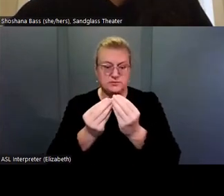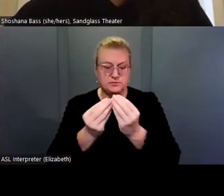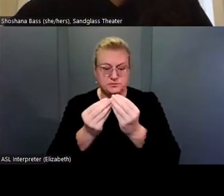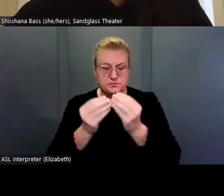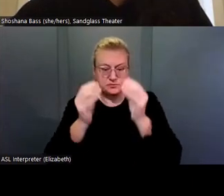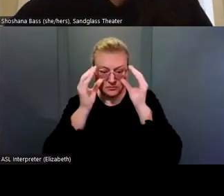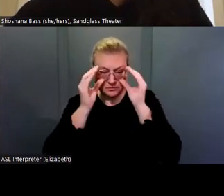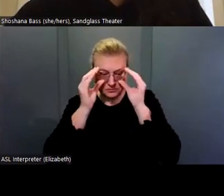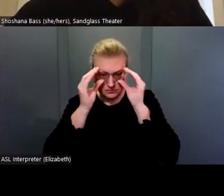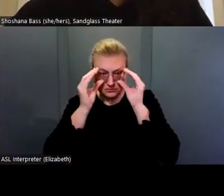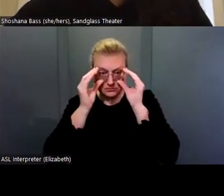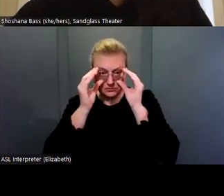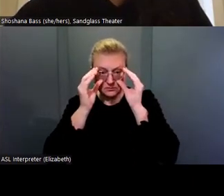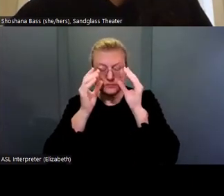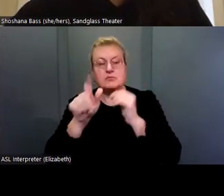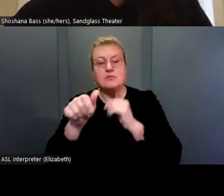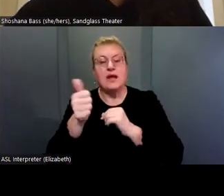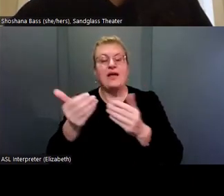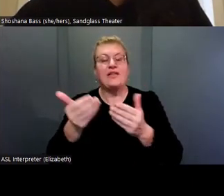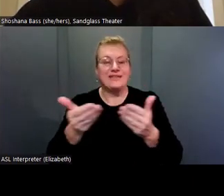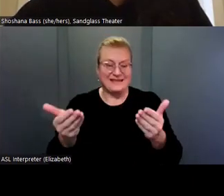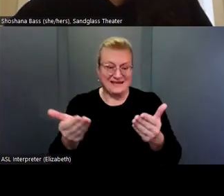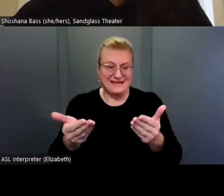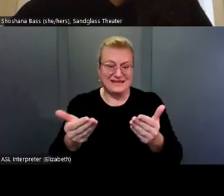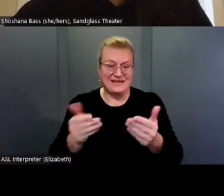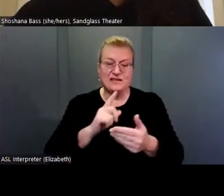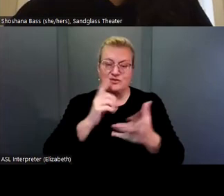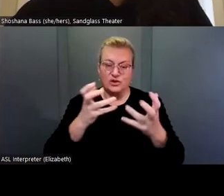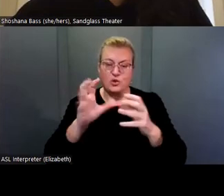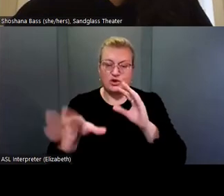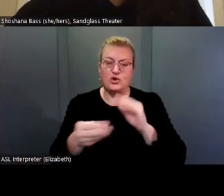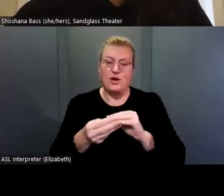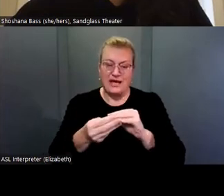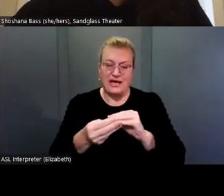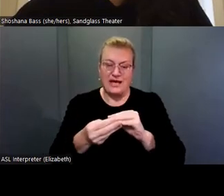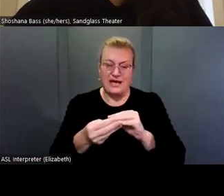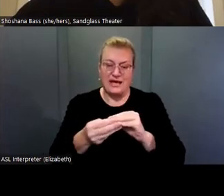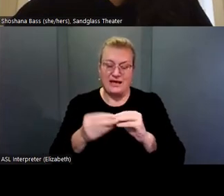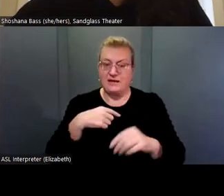There's one other thing I really wanted to add 'cause I found it incredibly useful,